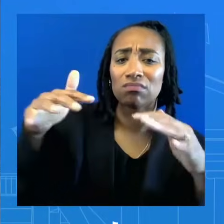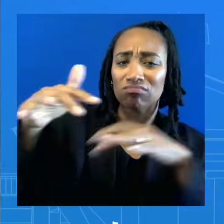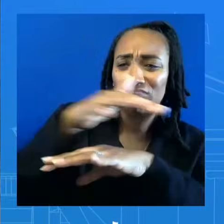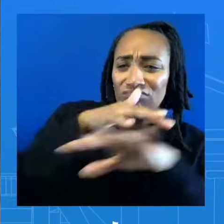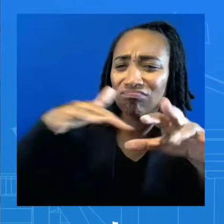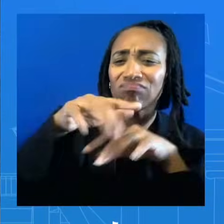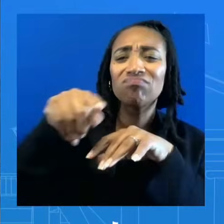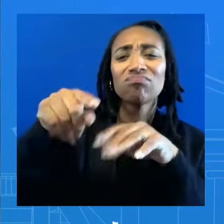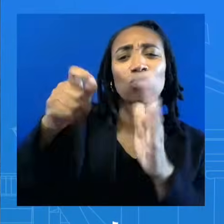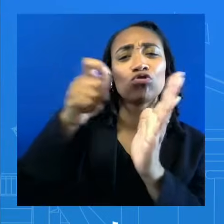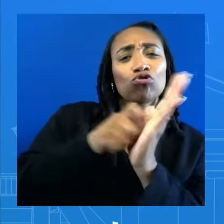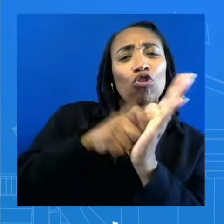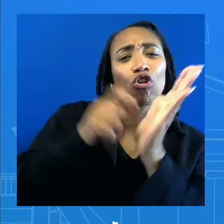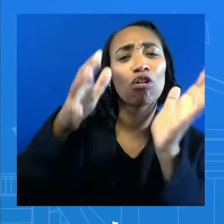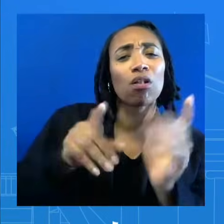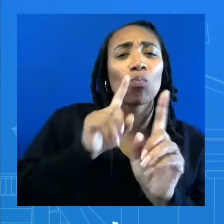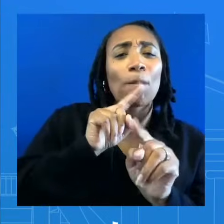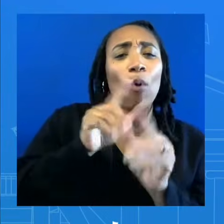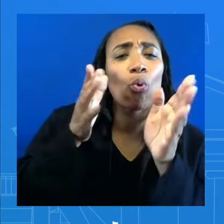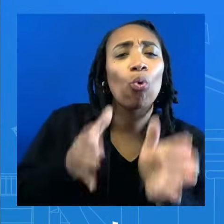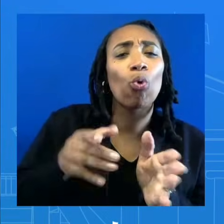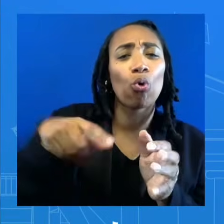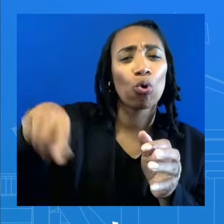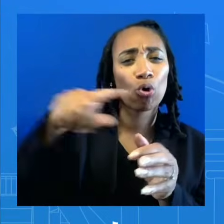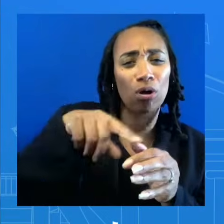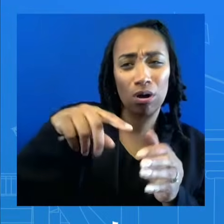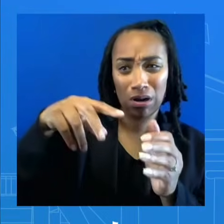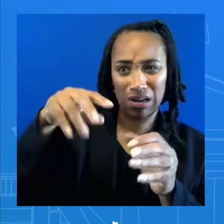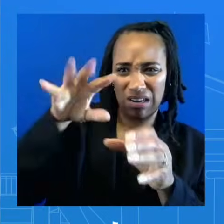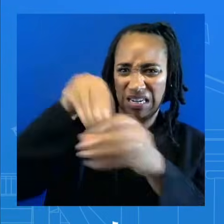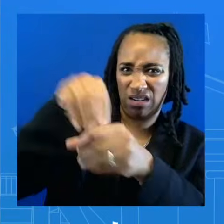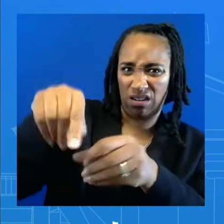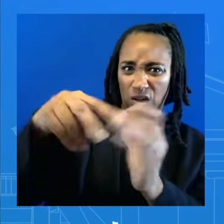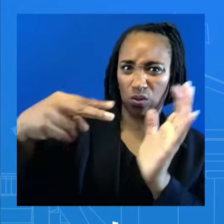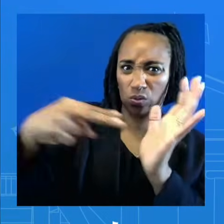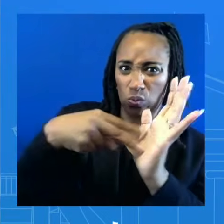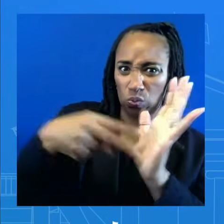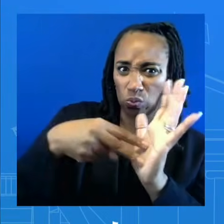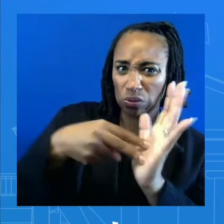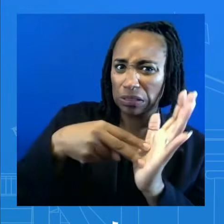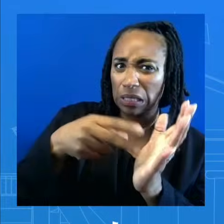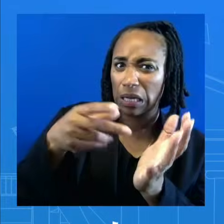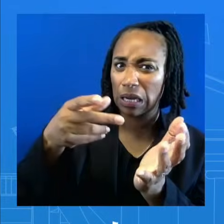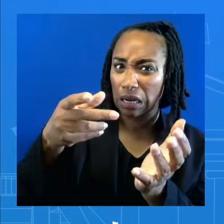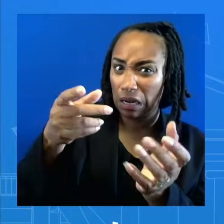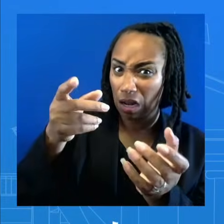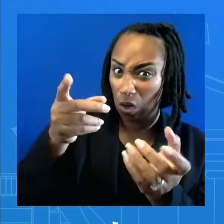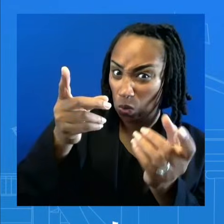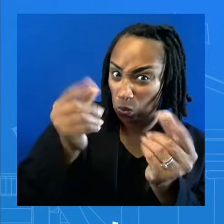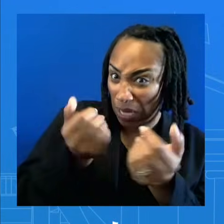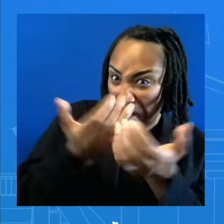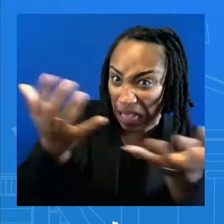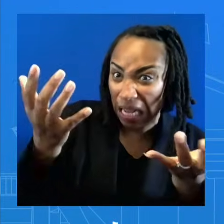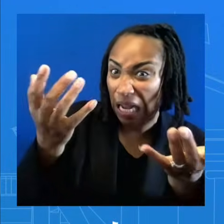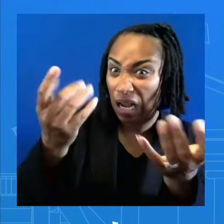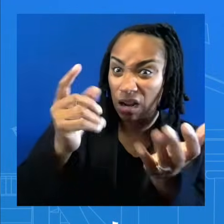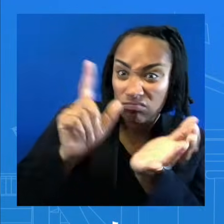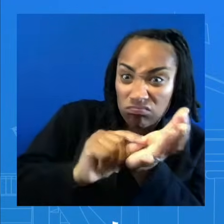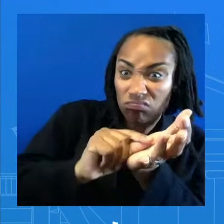Mr. Kirby: Now let's not get ahead of where we are right now. Two things. One, U.S. military presence in Syria is predominantly in the east